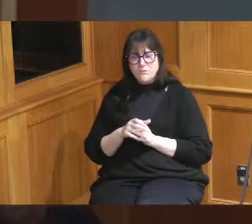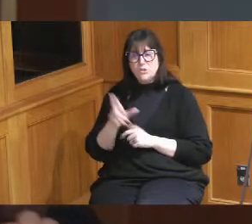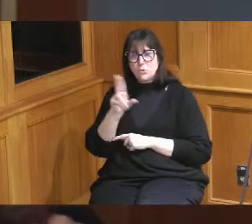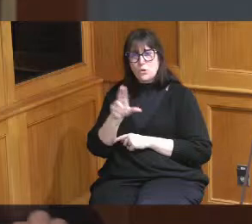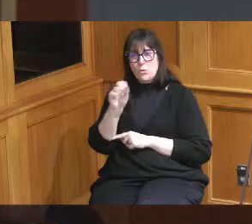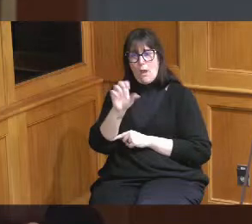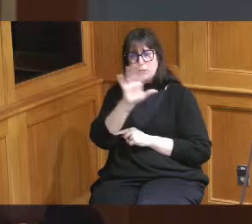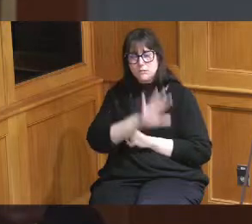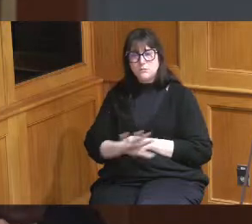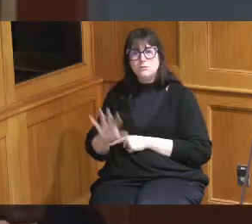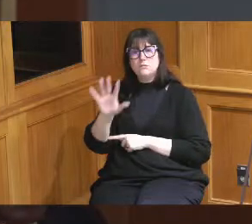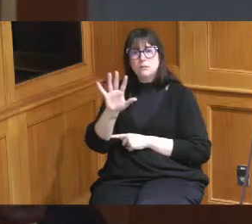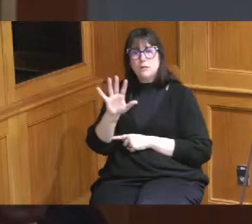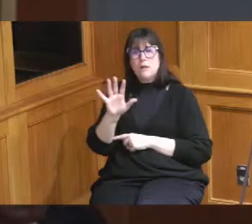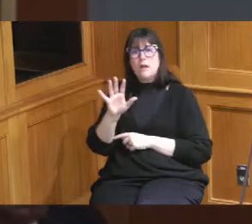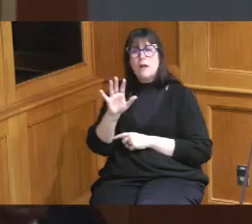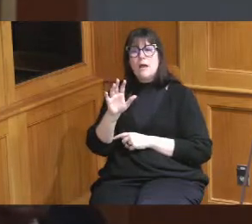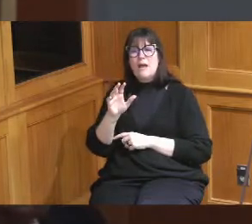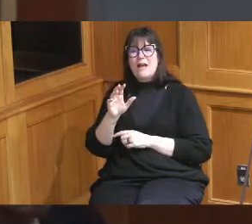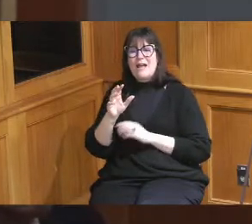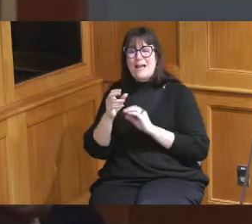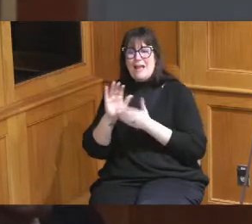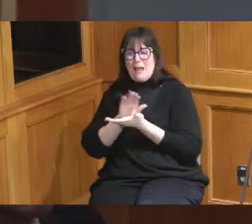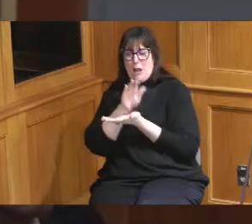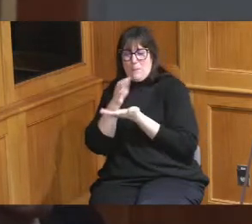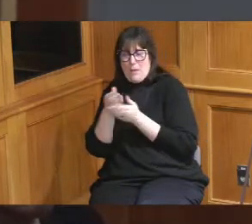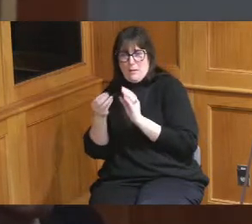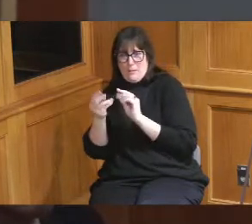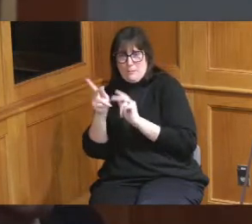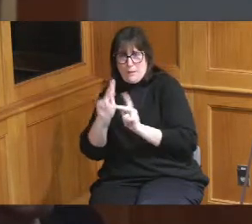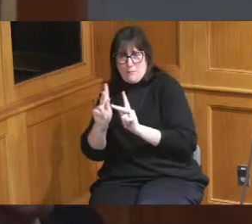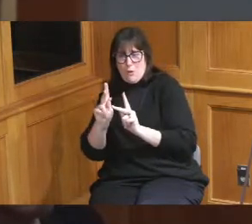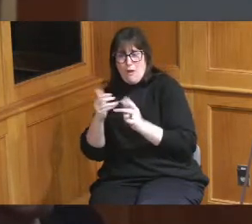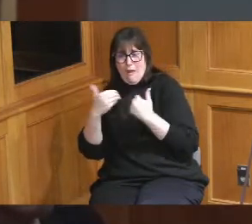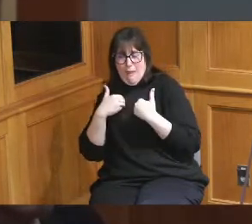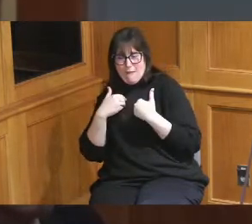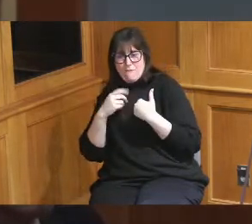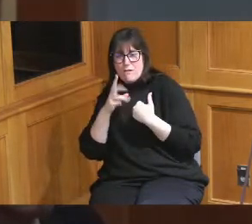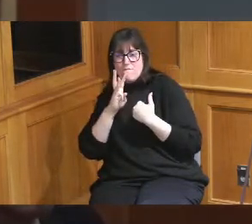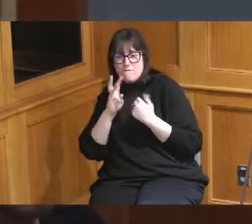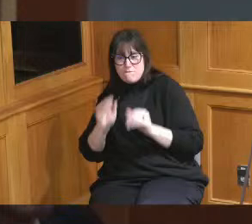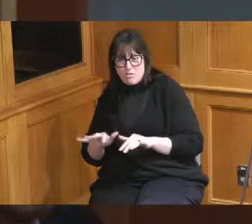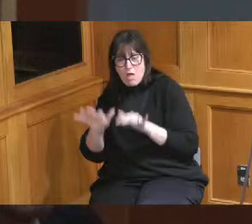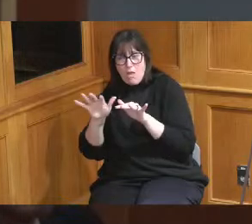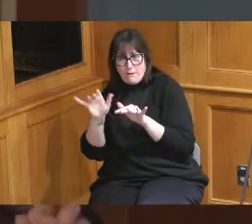this many people have flood insurance and these are the properties at risk so just some general